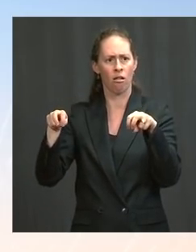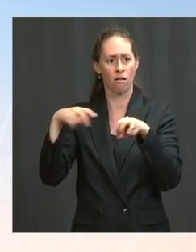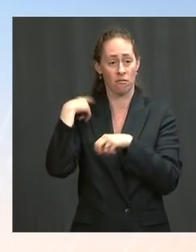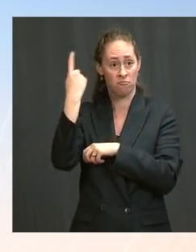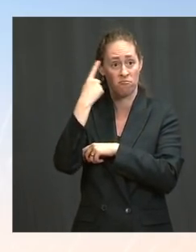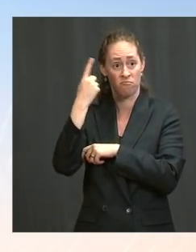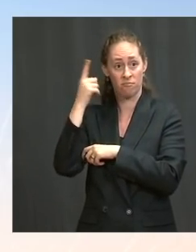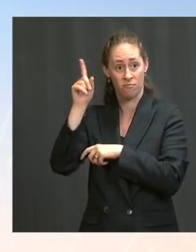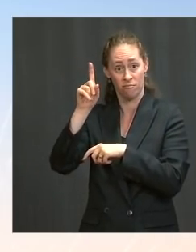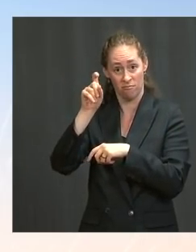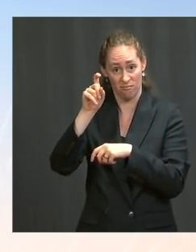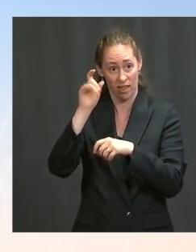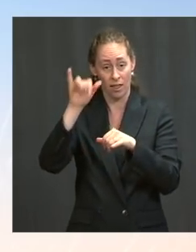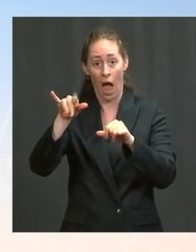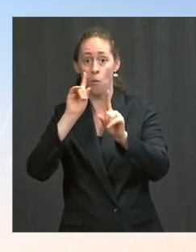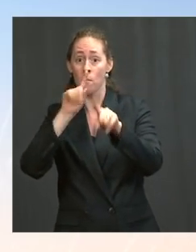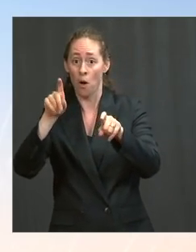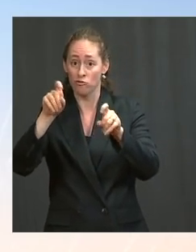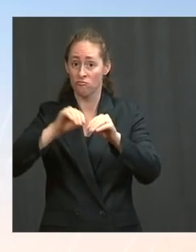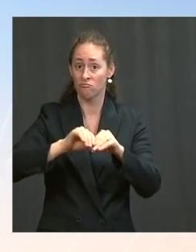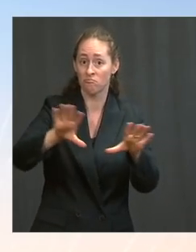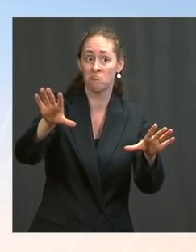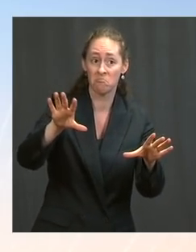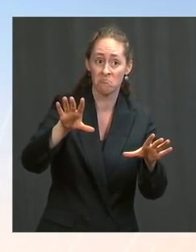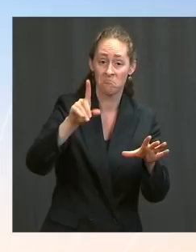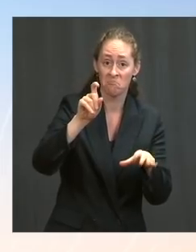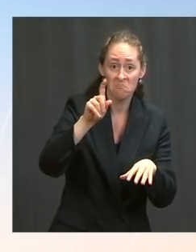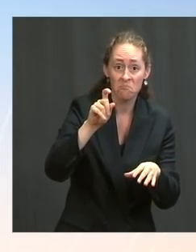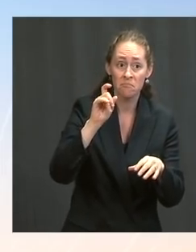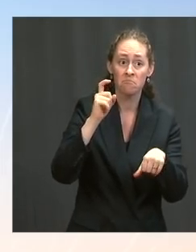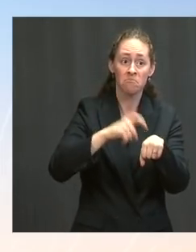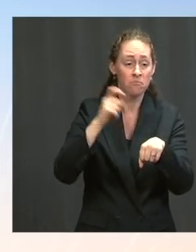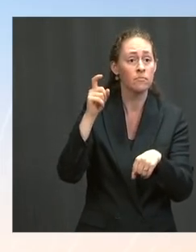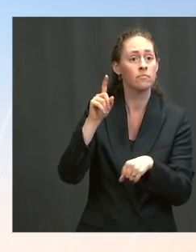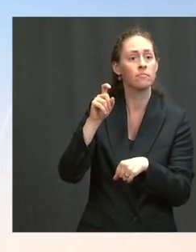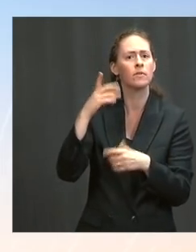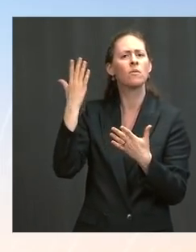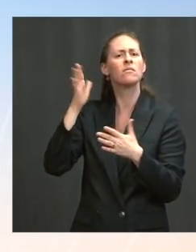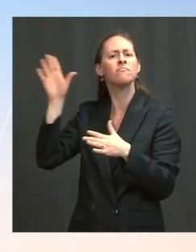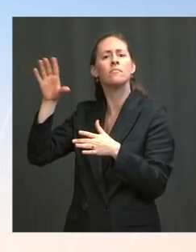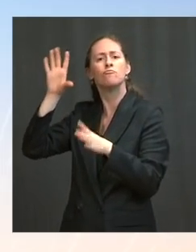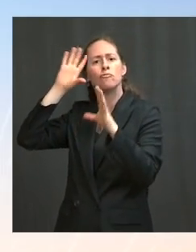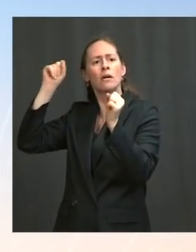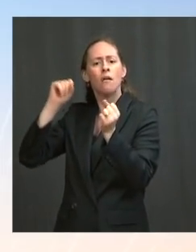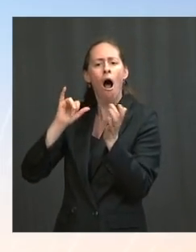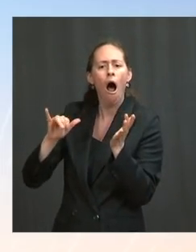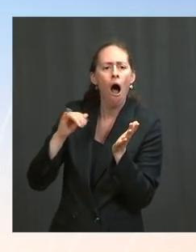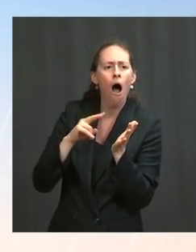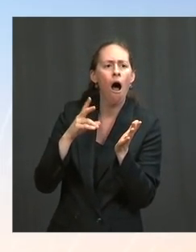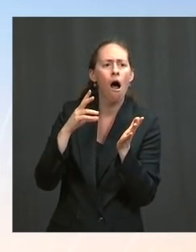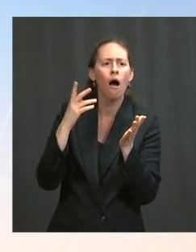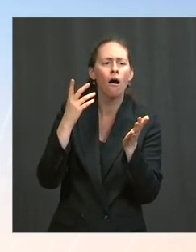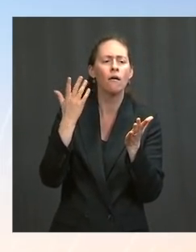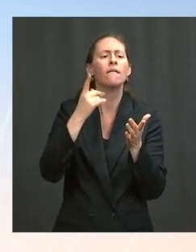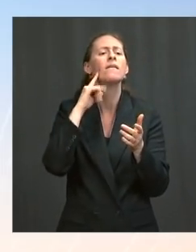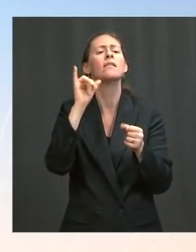Does he think it's important that the findings of this select committee come out around the anniversary, for example? Ms. Psaki: I think the President